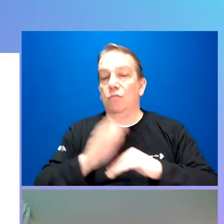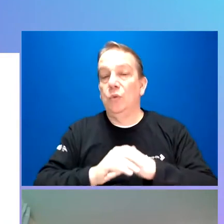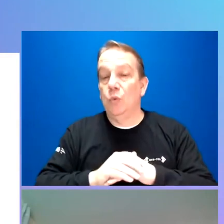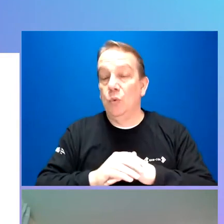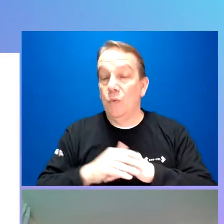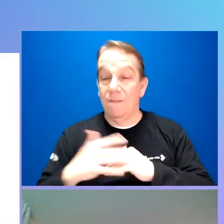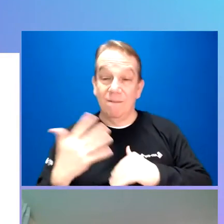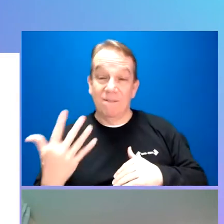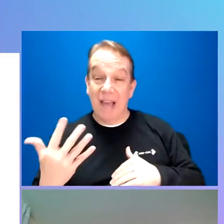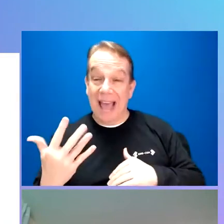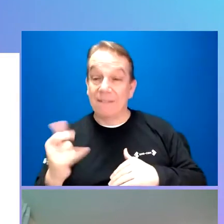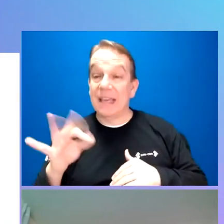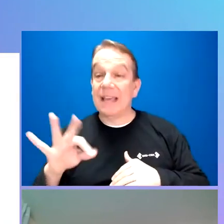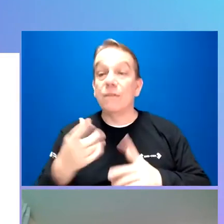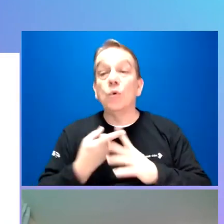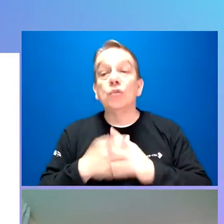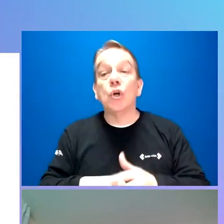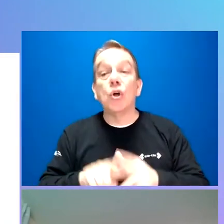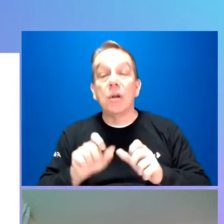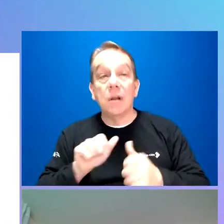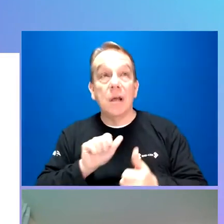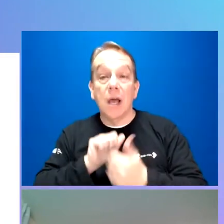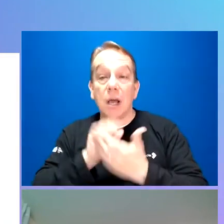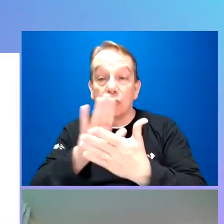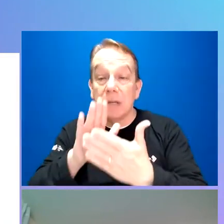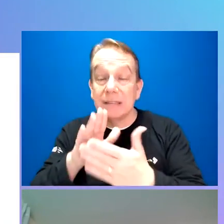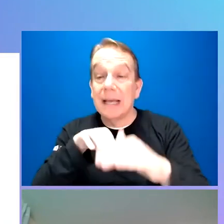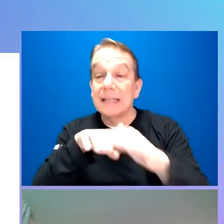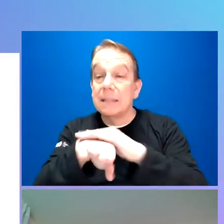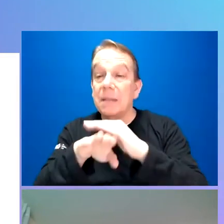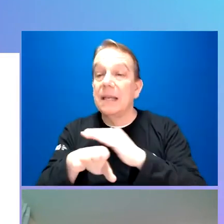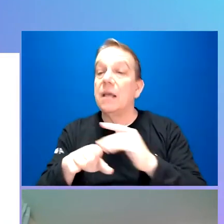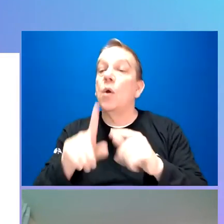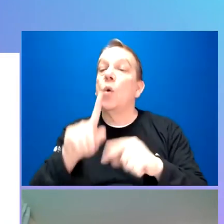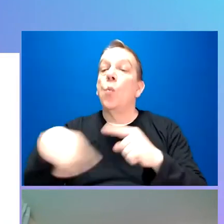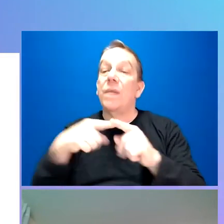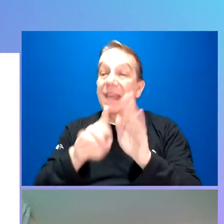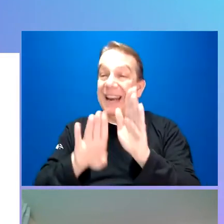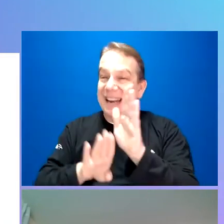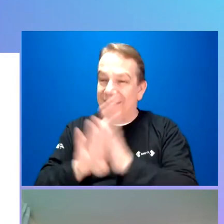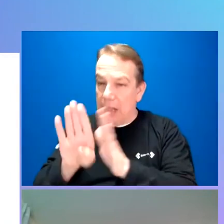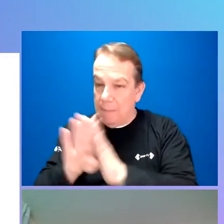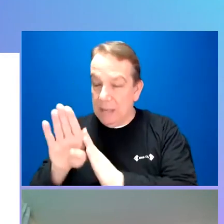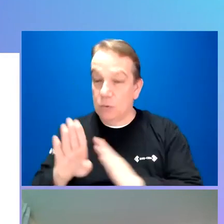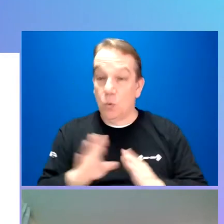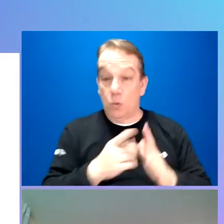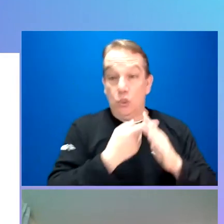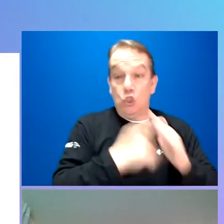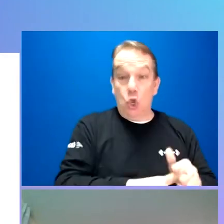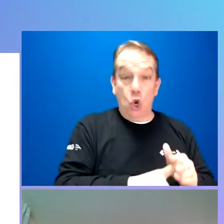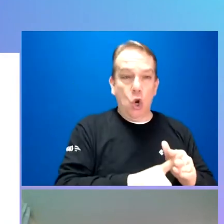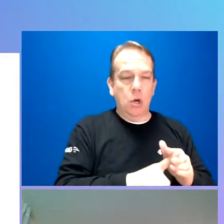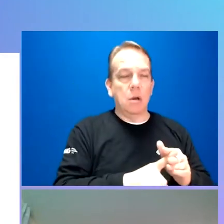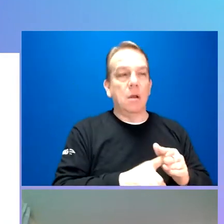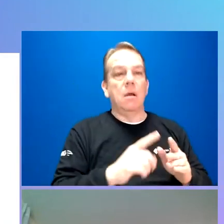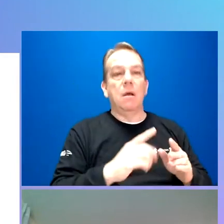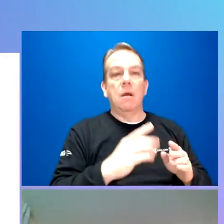accessibility at the development